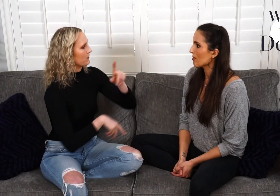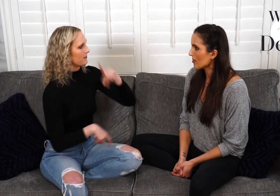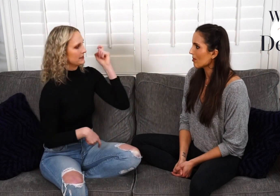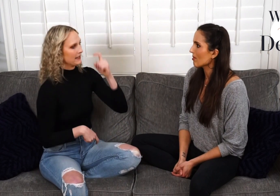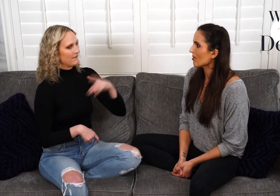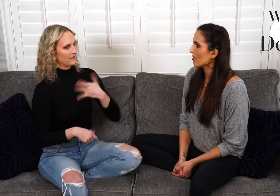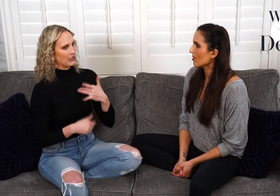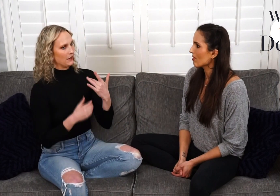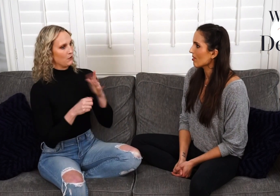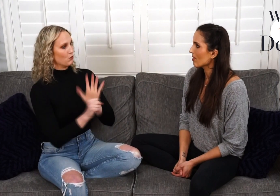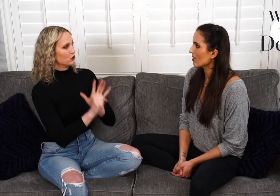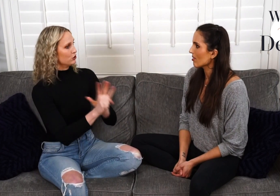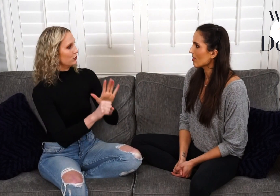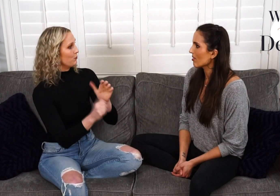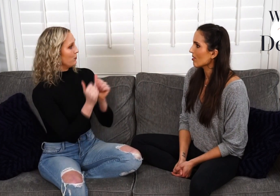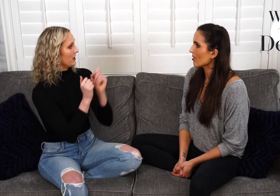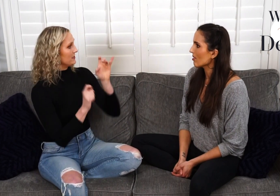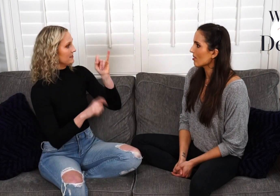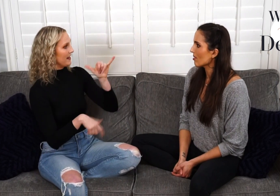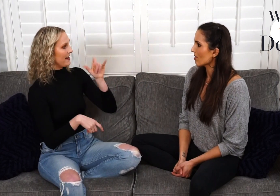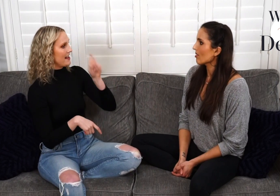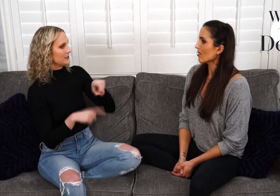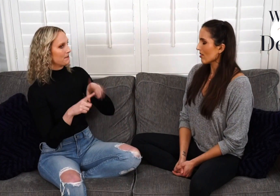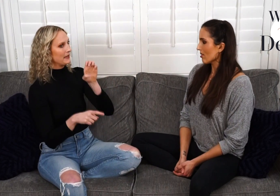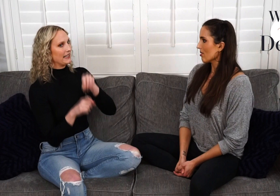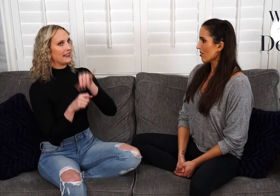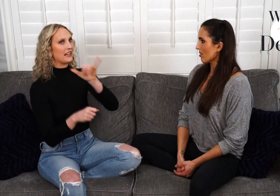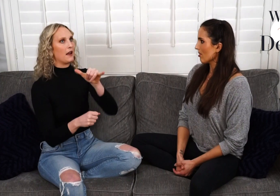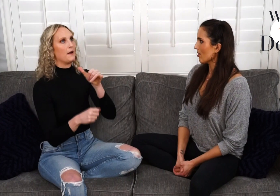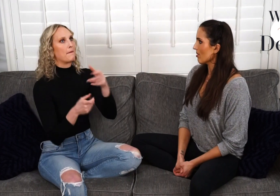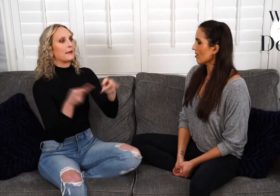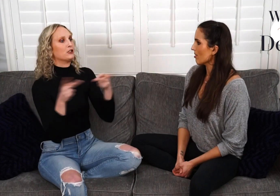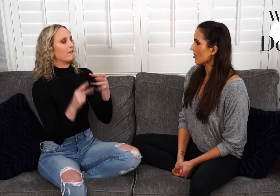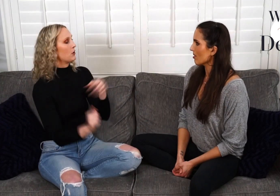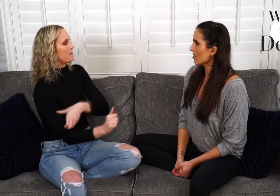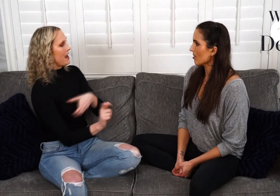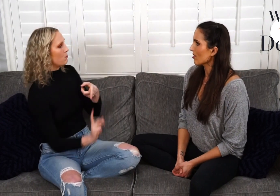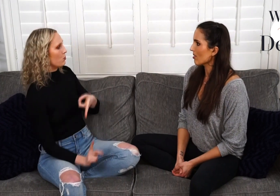people because they feel the pressure with society that they have to fit into this position